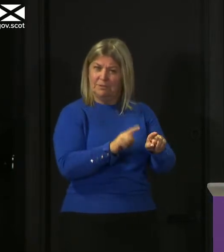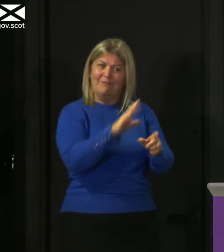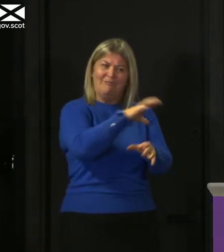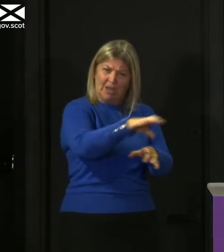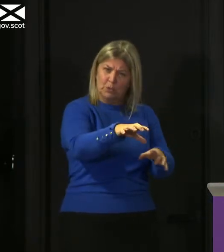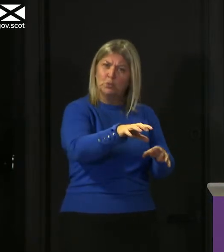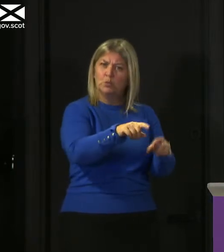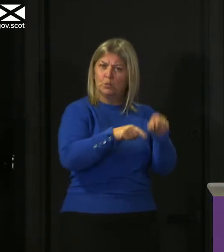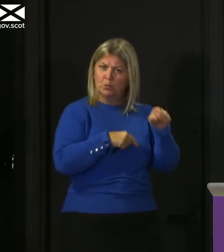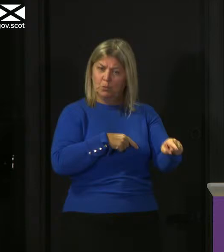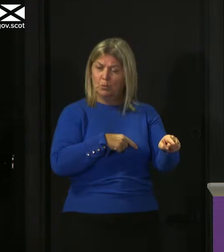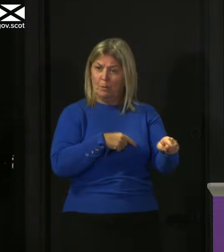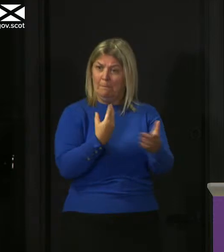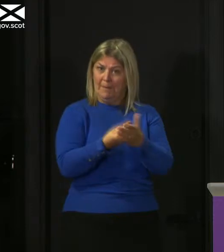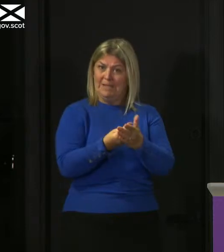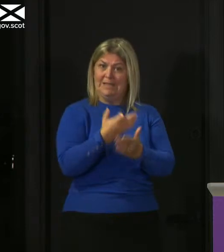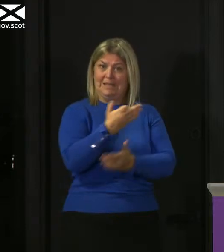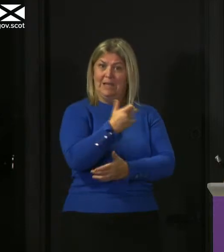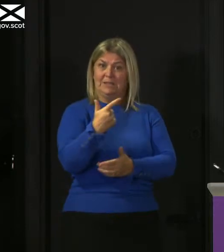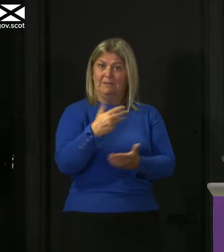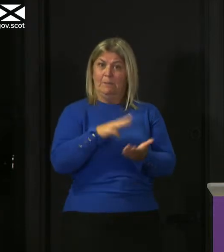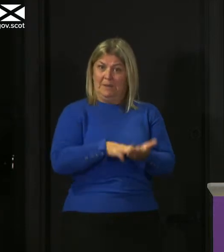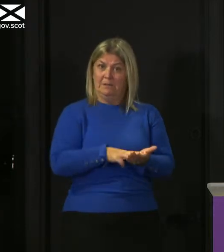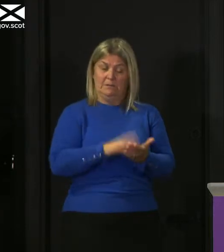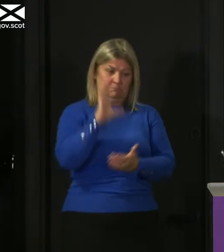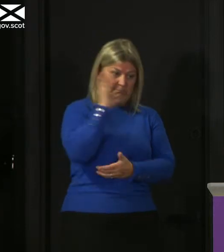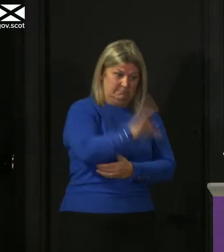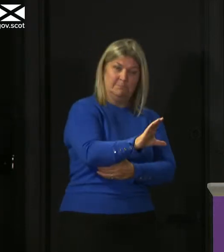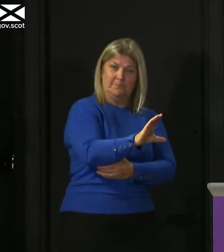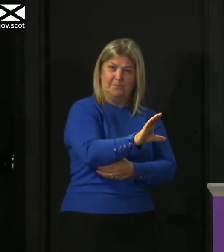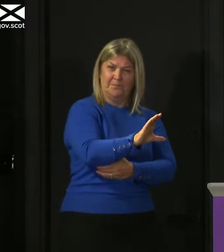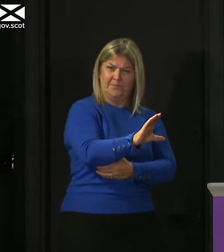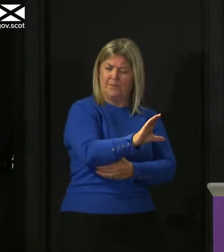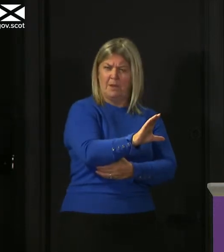and that is what the money was intended for and diverted just as we are about to allocate it